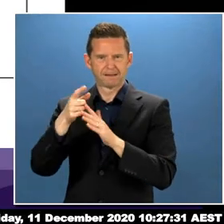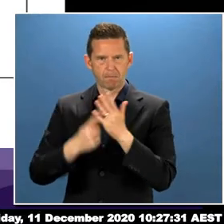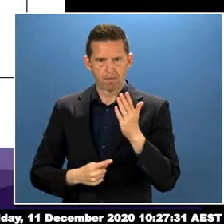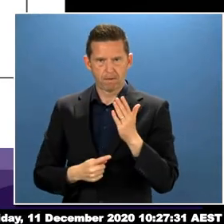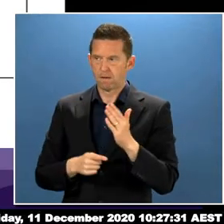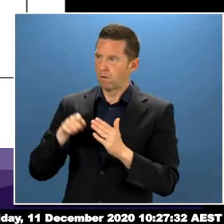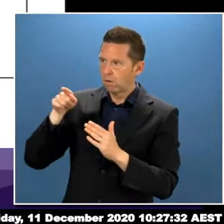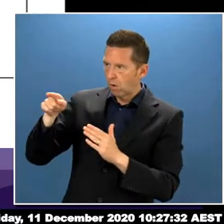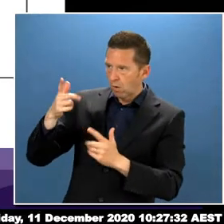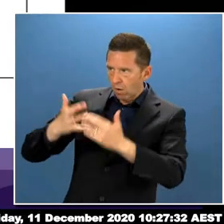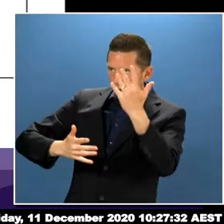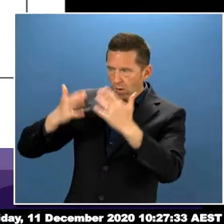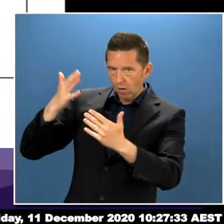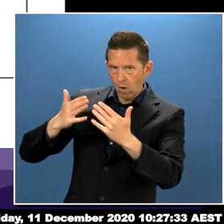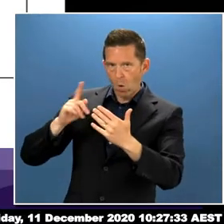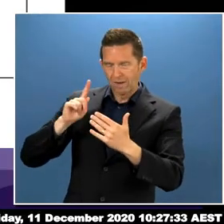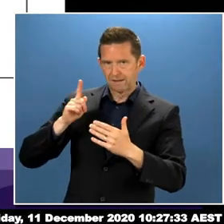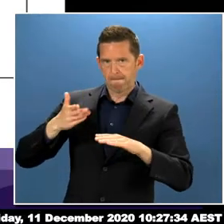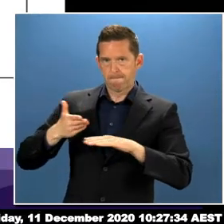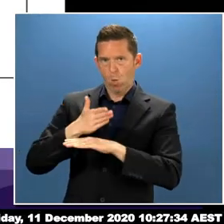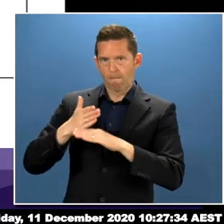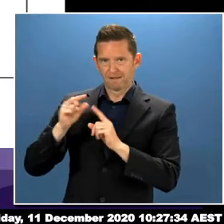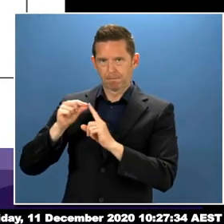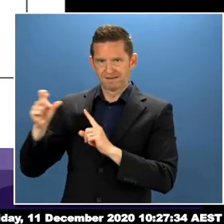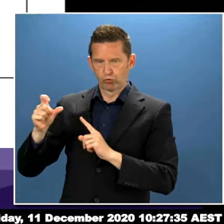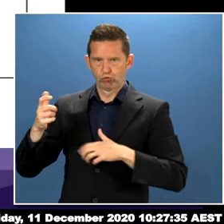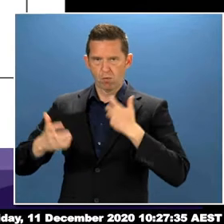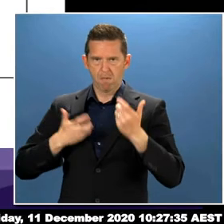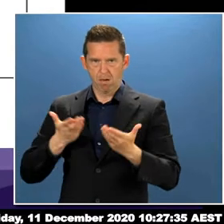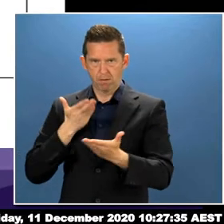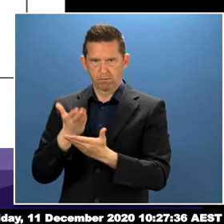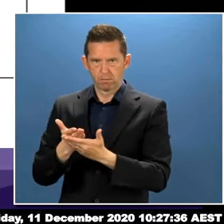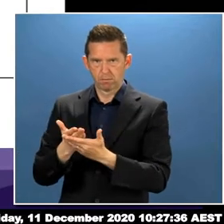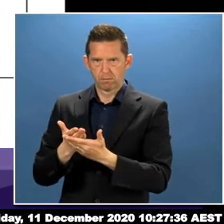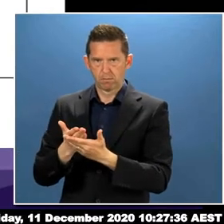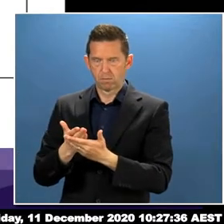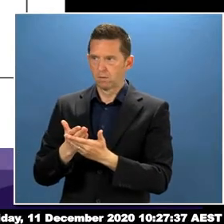of employment complaints out of the disability complaints that are filed.